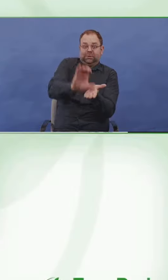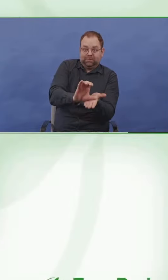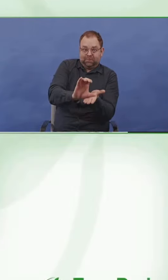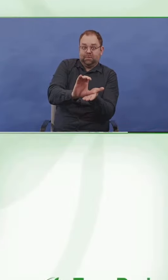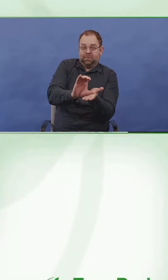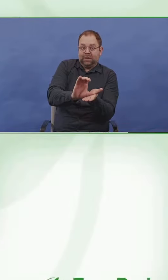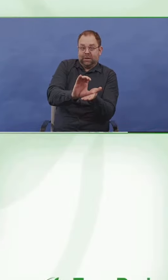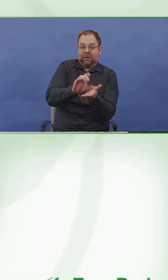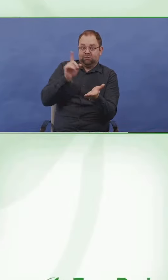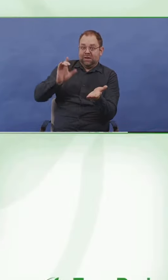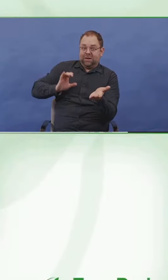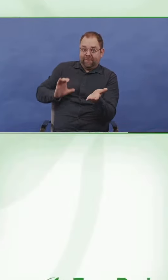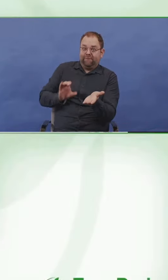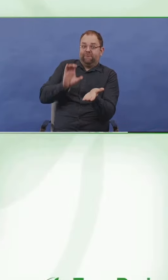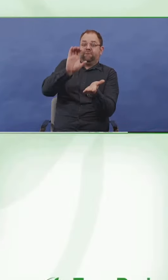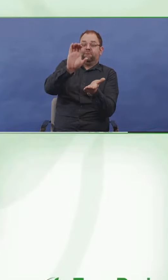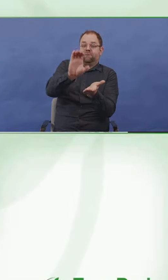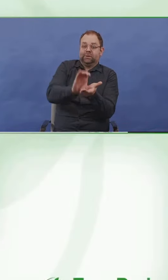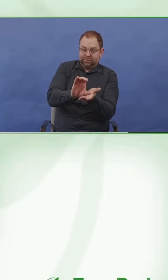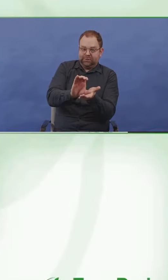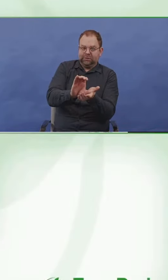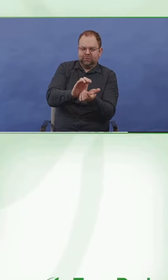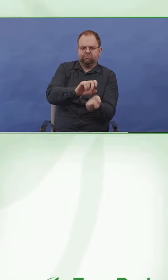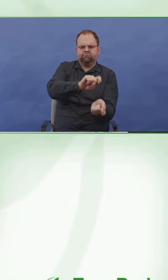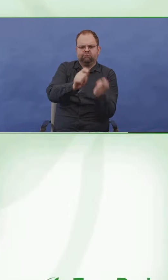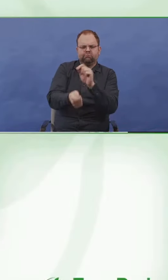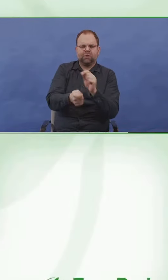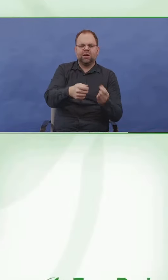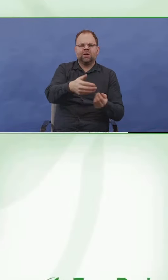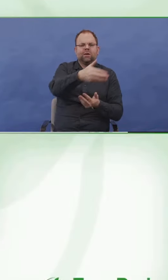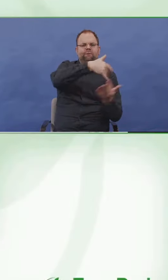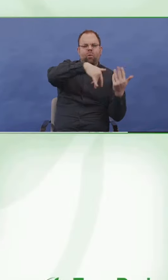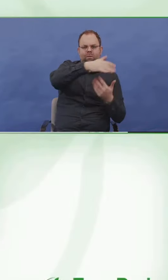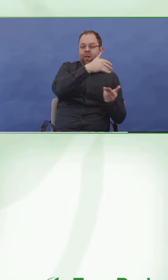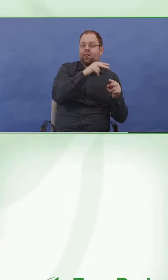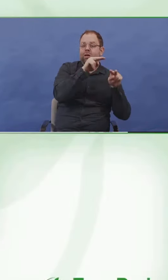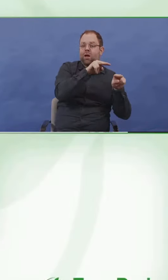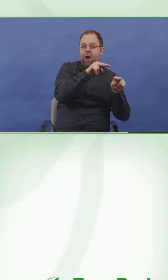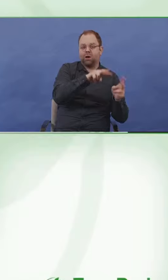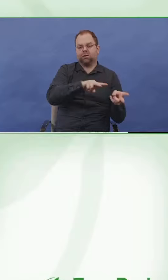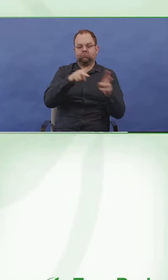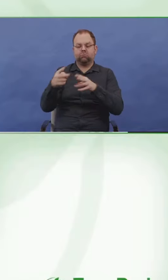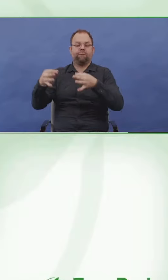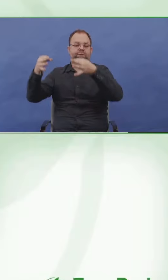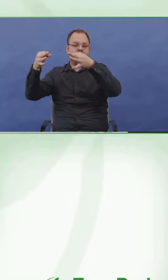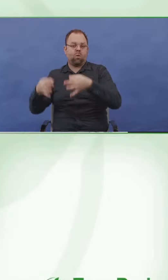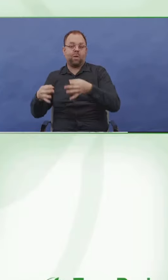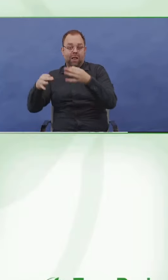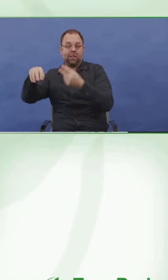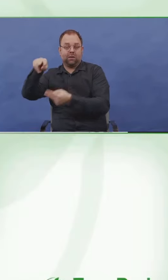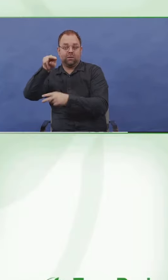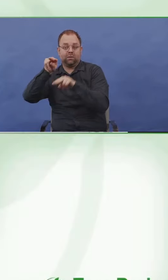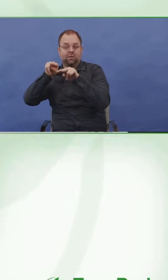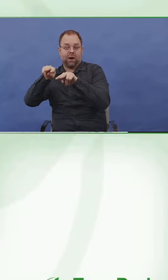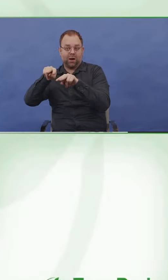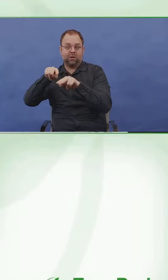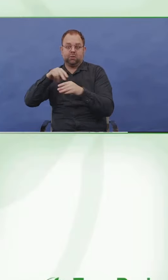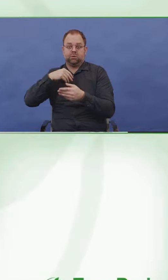were presented with the fact that care workers in Portugal providing care to children or older persons, persons with disabilities will